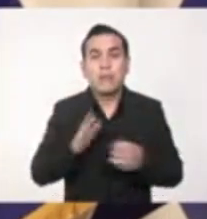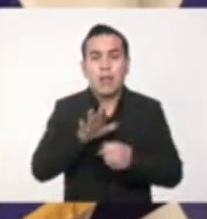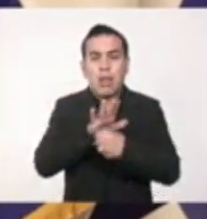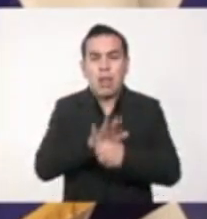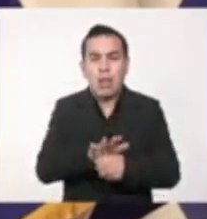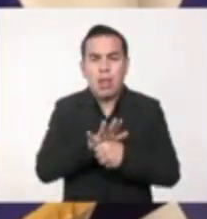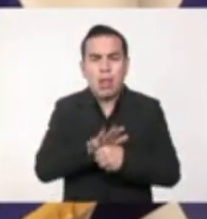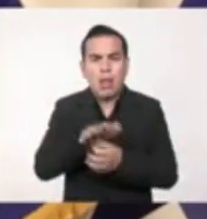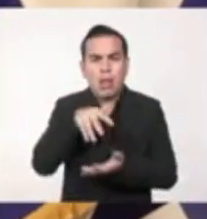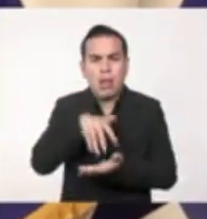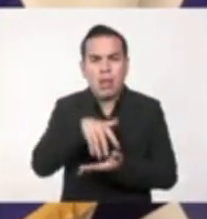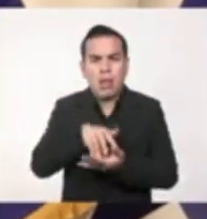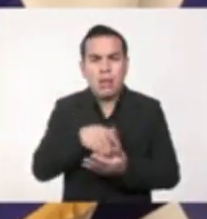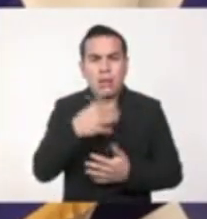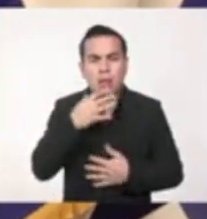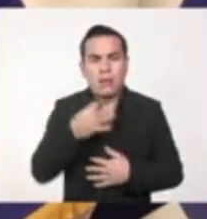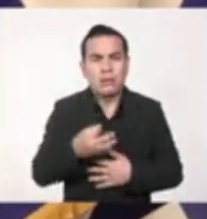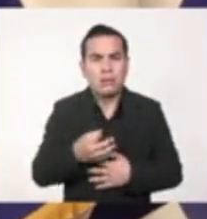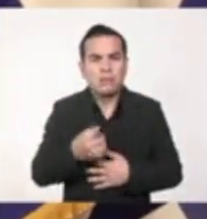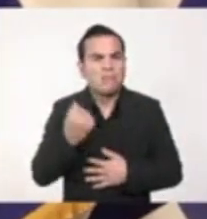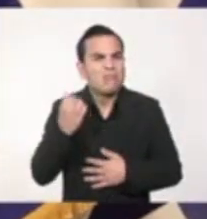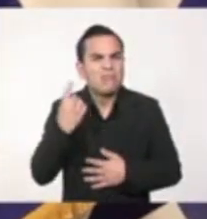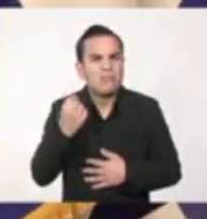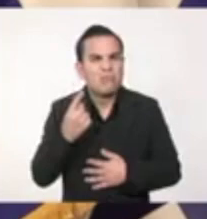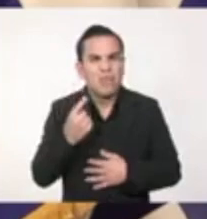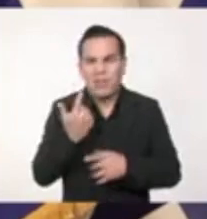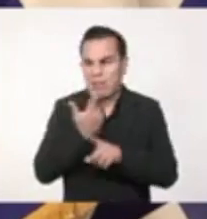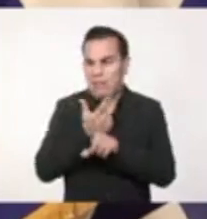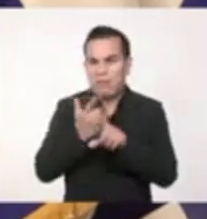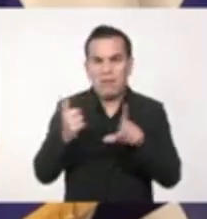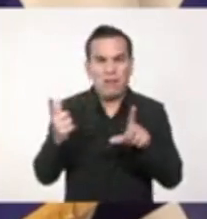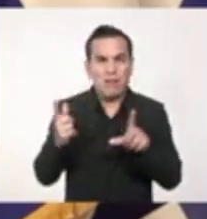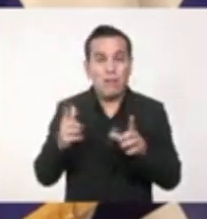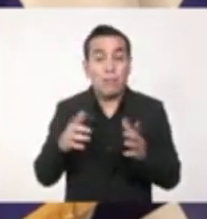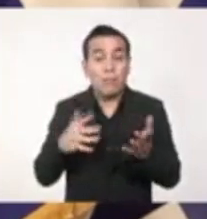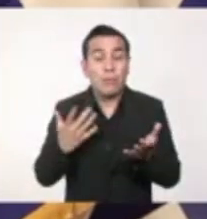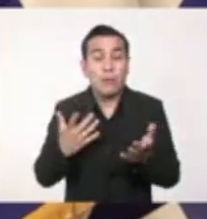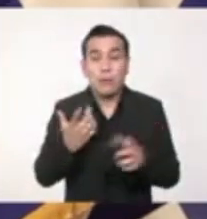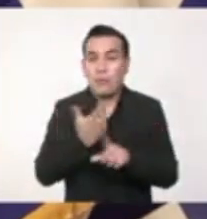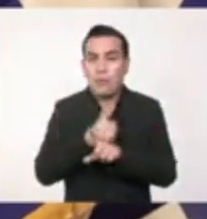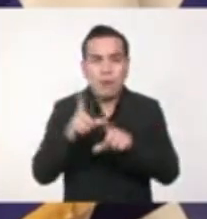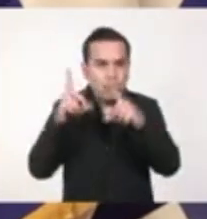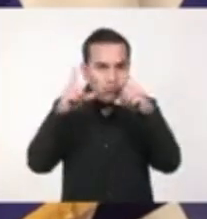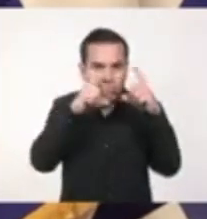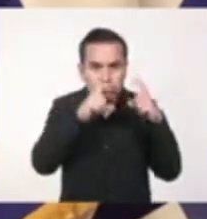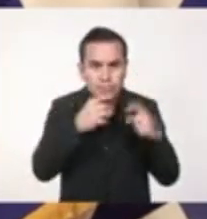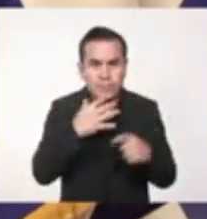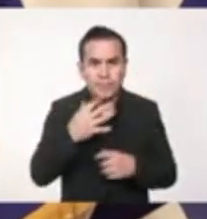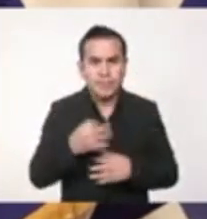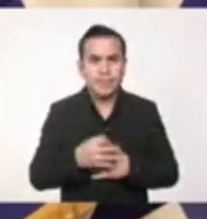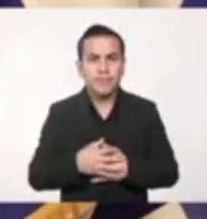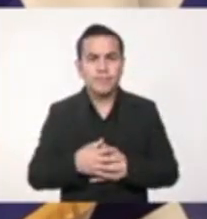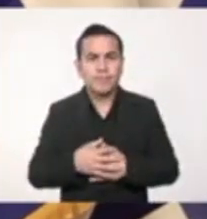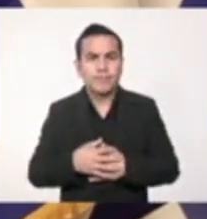You see, yyy they don't have freedom of the press, and in El Salvador, there is no freedom of the press. Strange, right? What